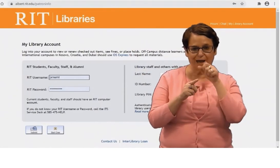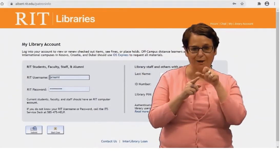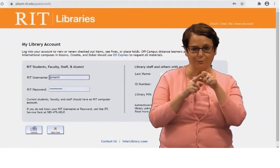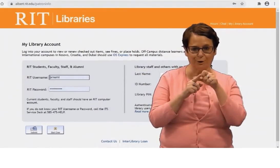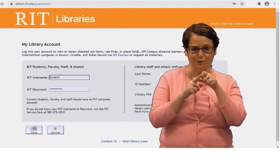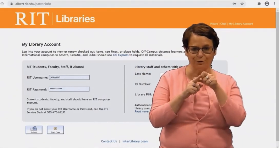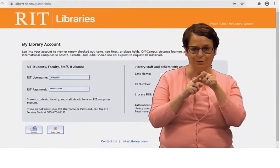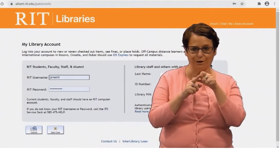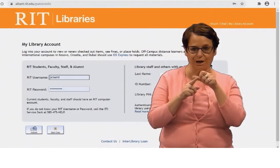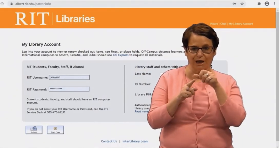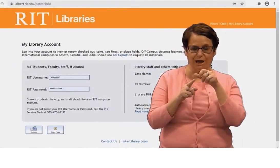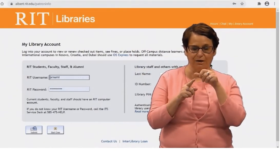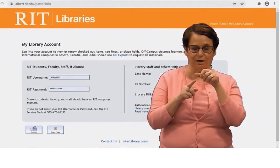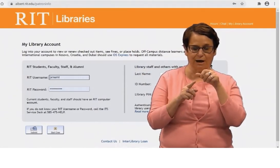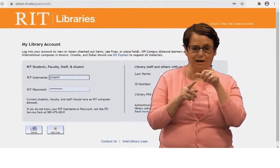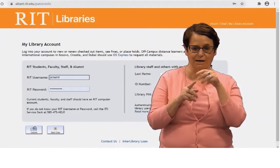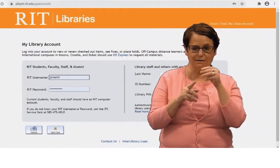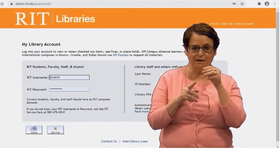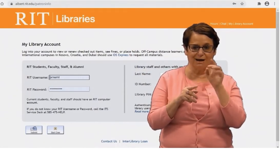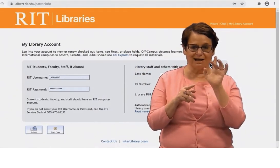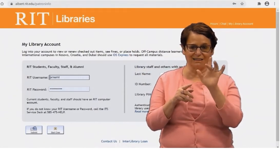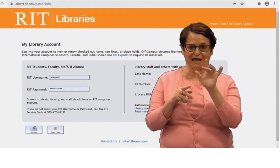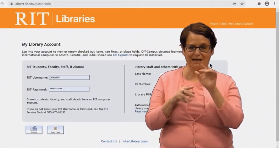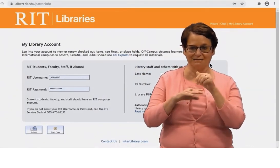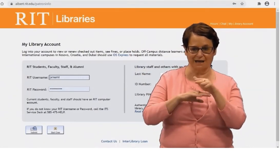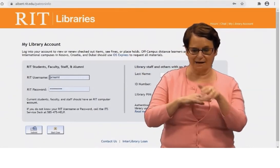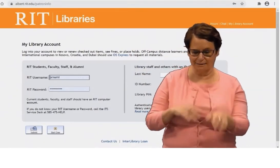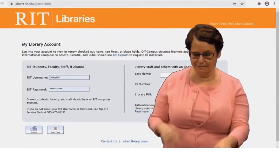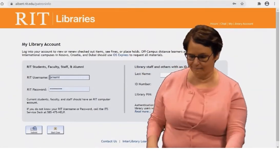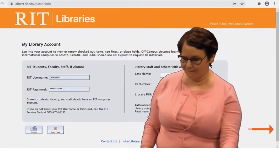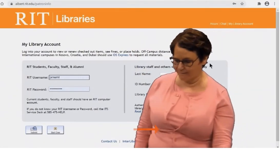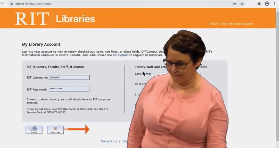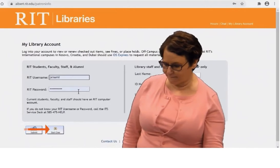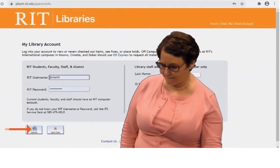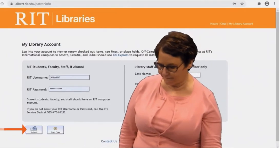Type-in your username and password and click Send.